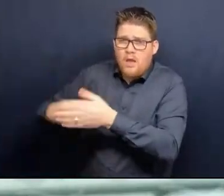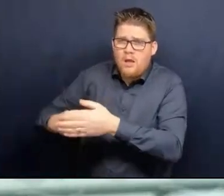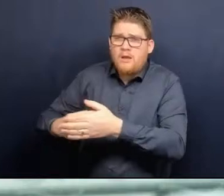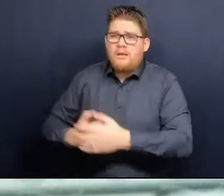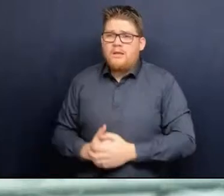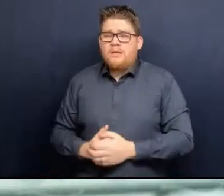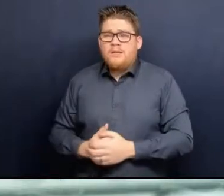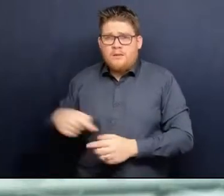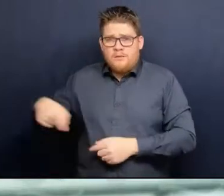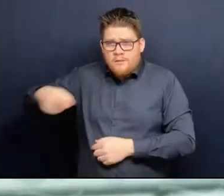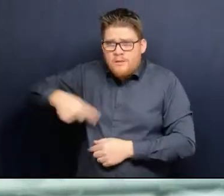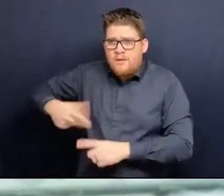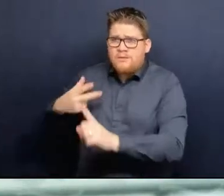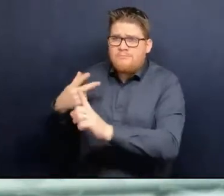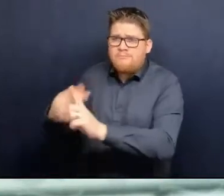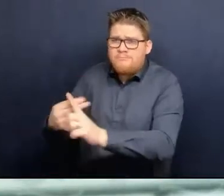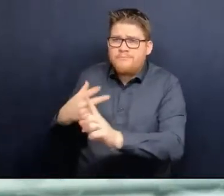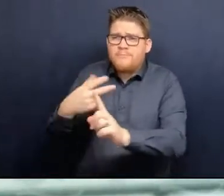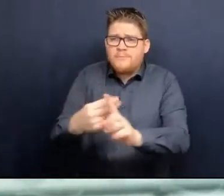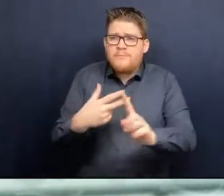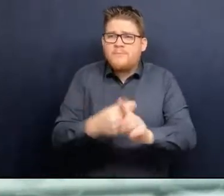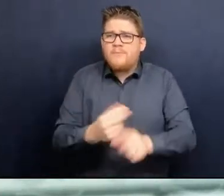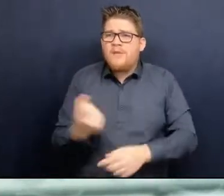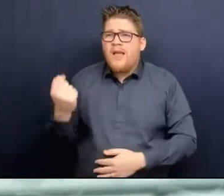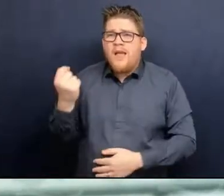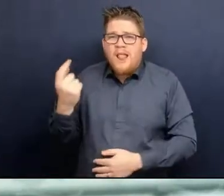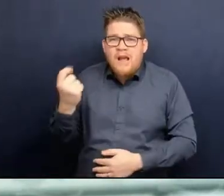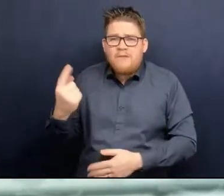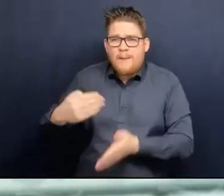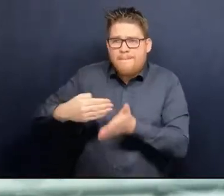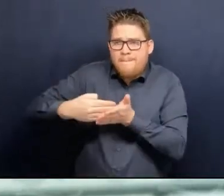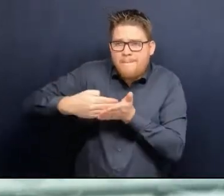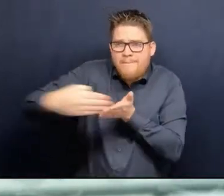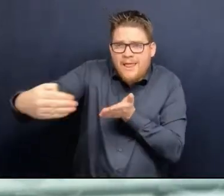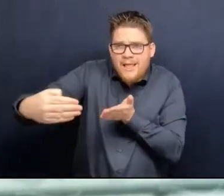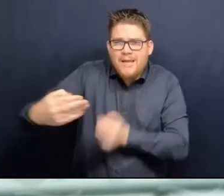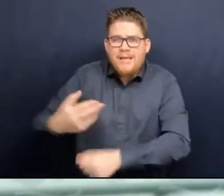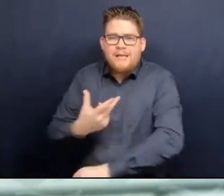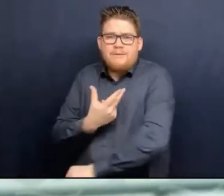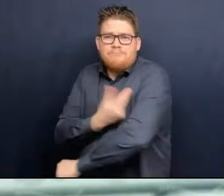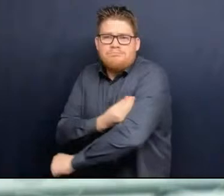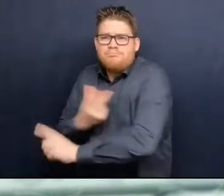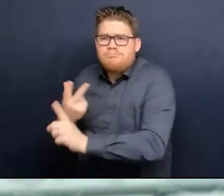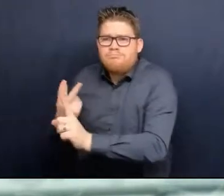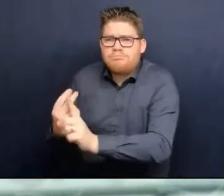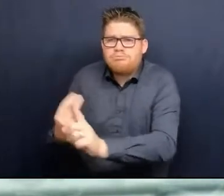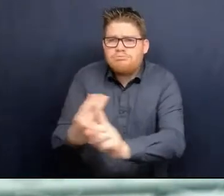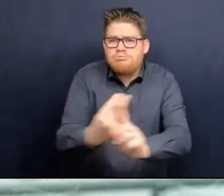pandemic we've delivered over 11 million doses of vaccines. In